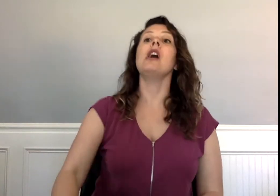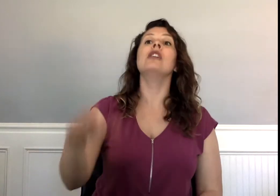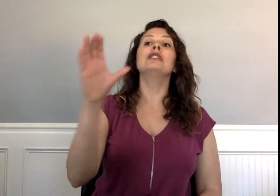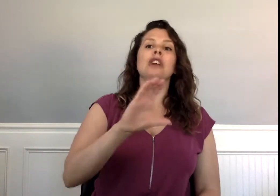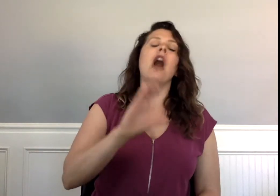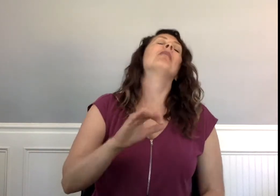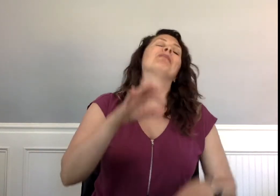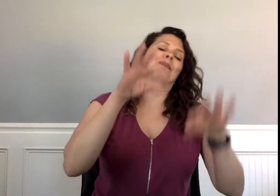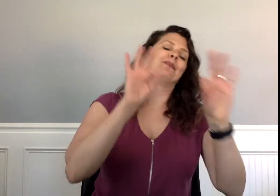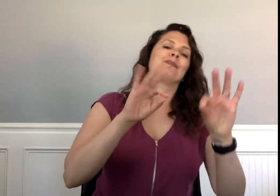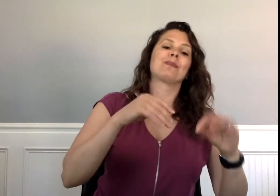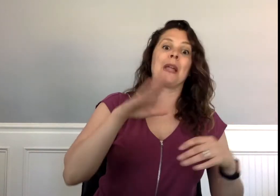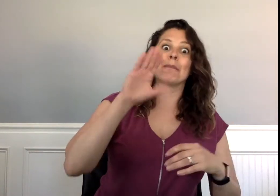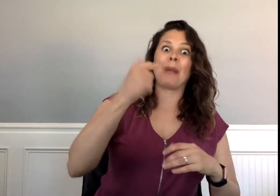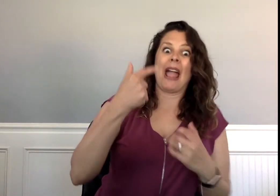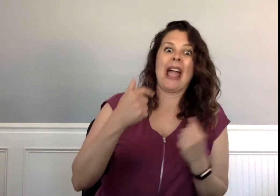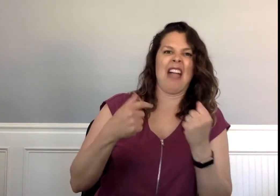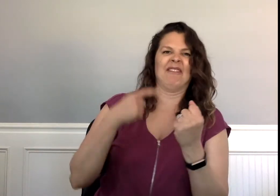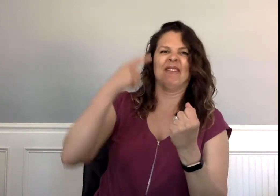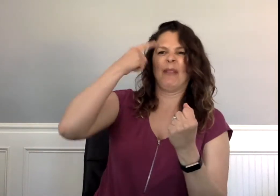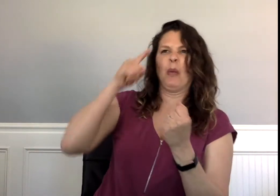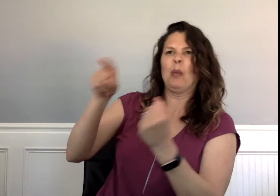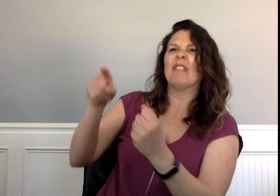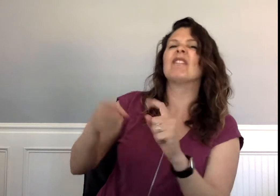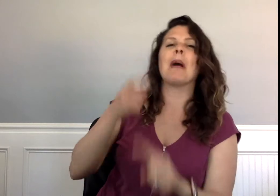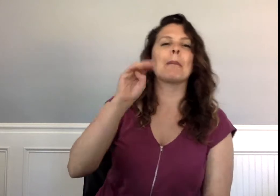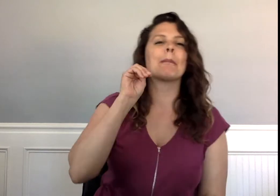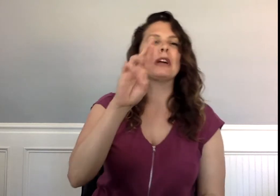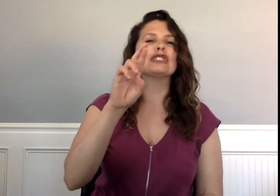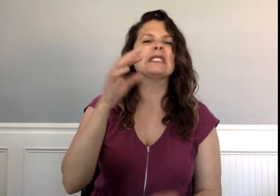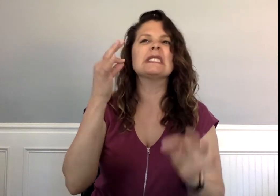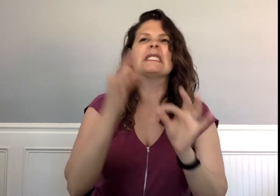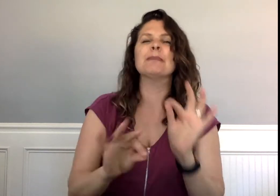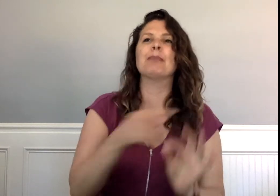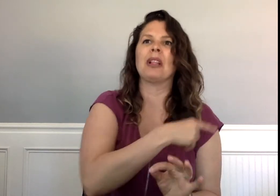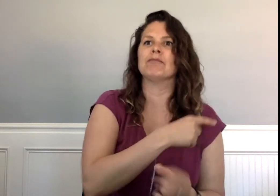"Perfect. This is for you. It’s from Mr. Simple.”